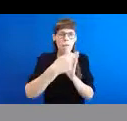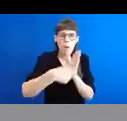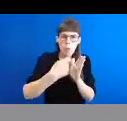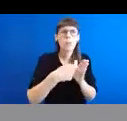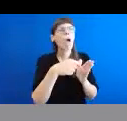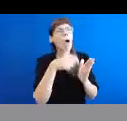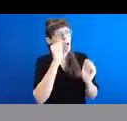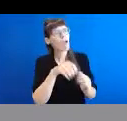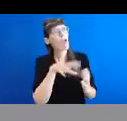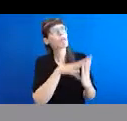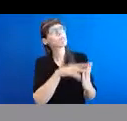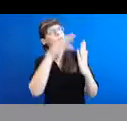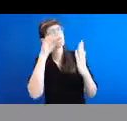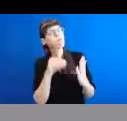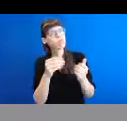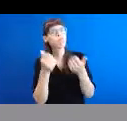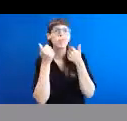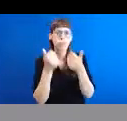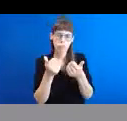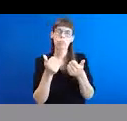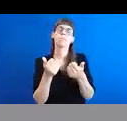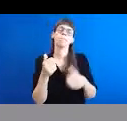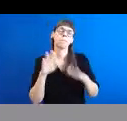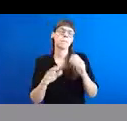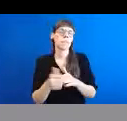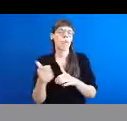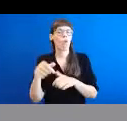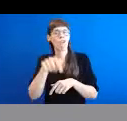insight into who was doing what where and by presenting projects that are